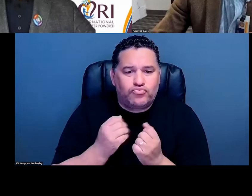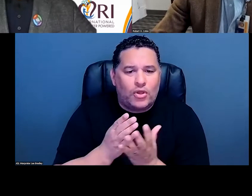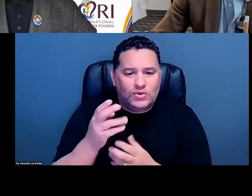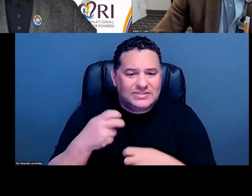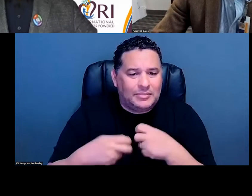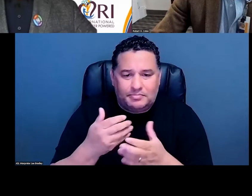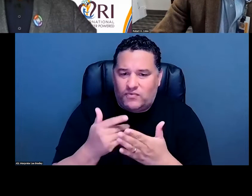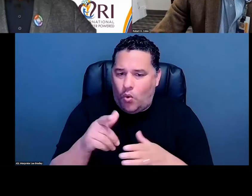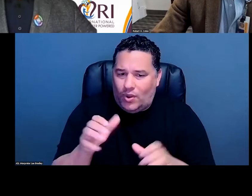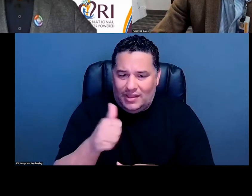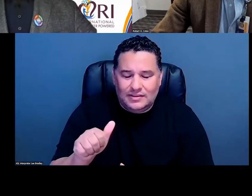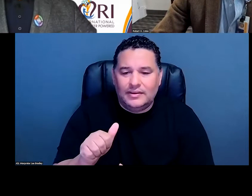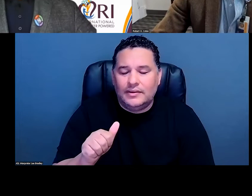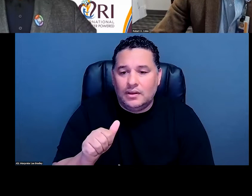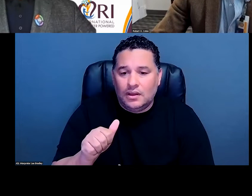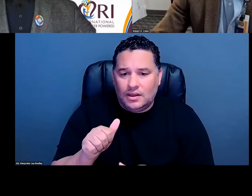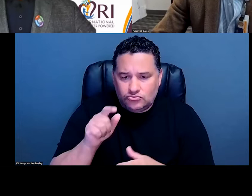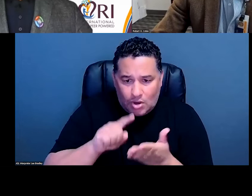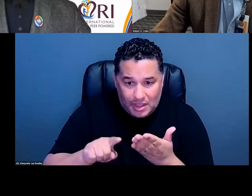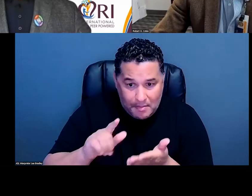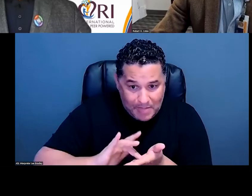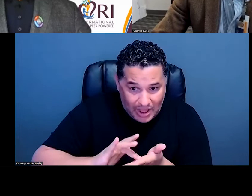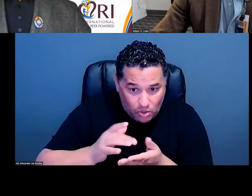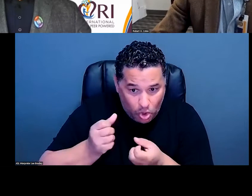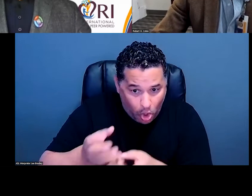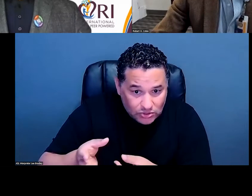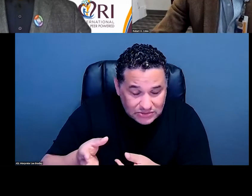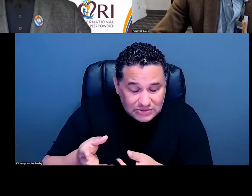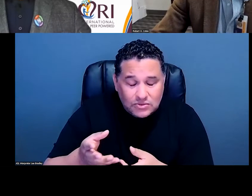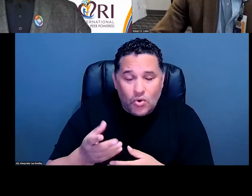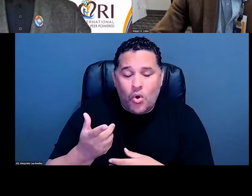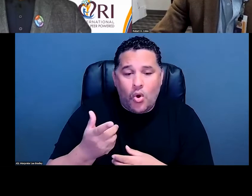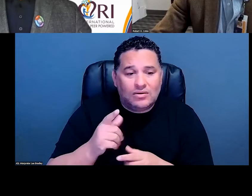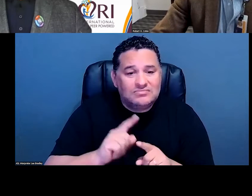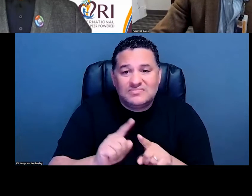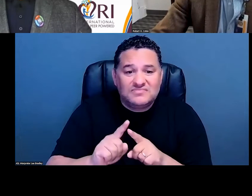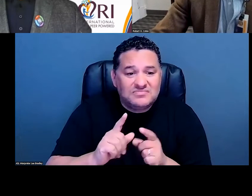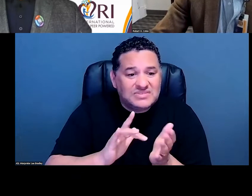CONSIDER ALL OF THE CAUSES THAT SOME ONE COULD BE HAVING BREAKTHROUGH SYMPTOMS BEAVER YOU DO ANYTHING. WANT TO RULE OUT MEDICAL, MEDICAL